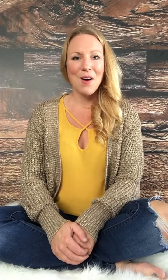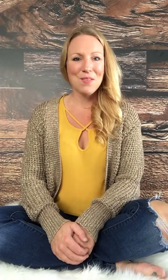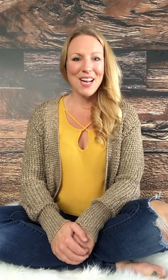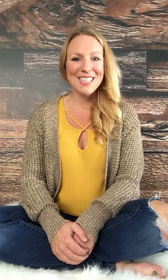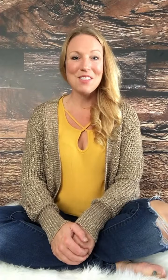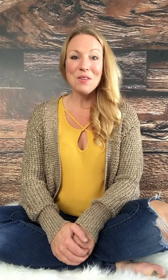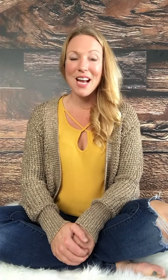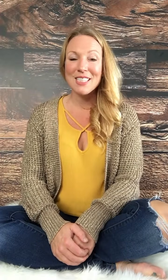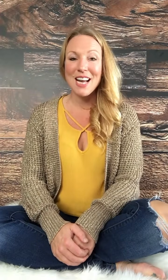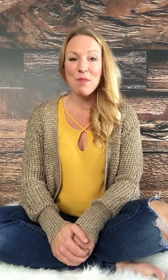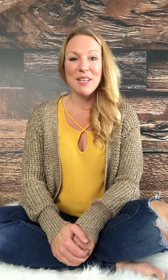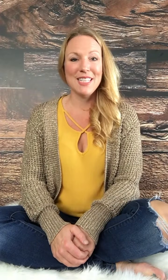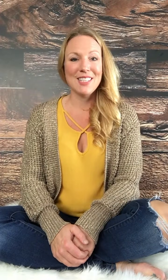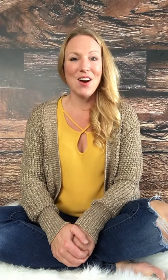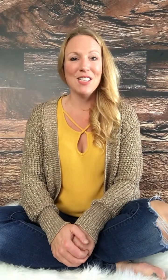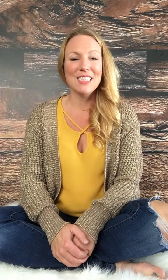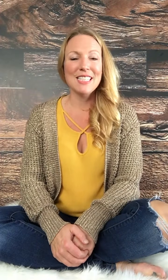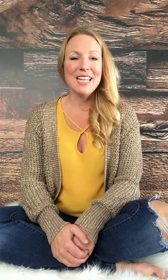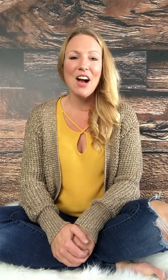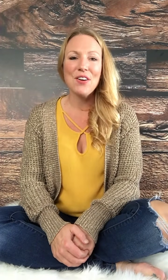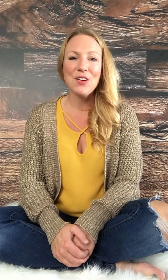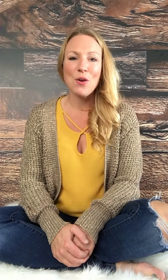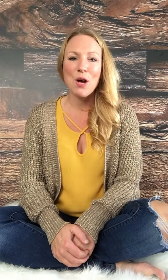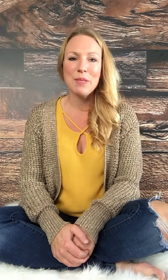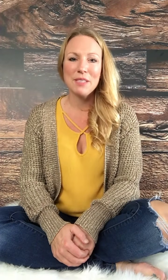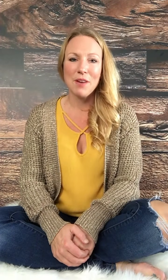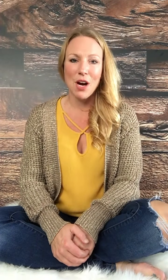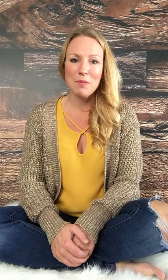All right, so next up is called: "Down on Grandpa's Farm."